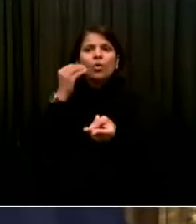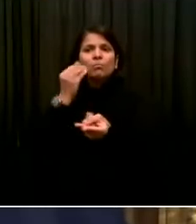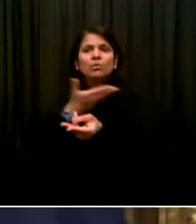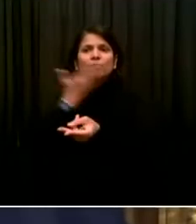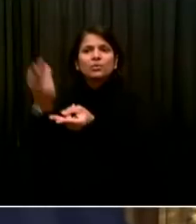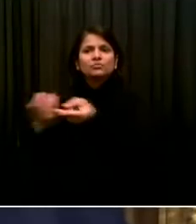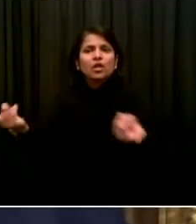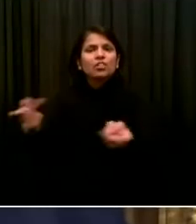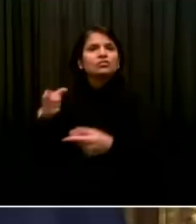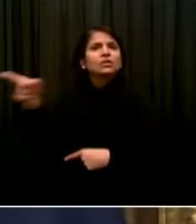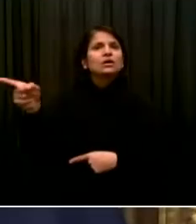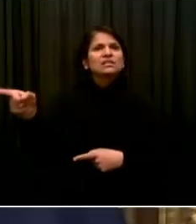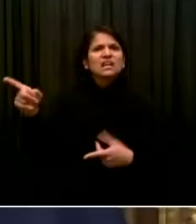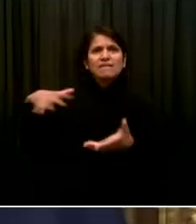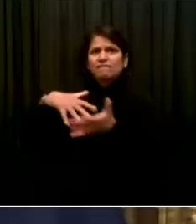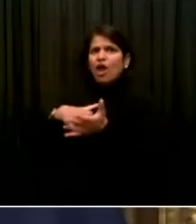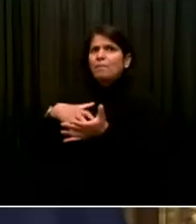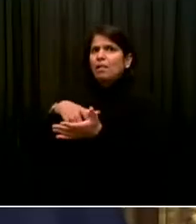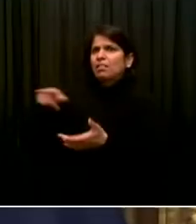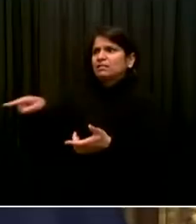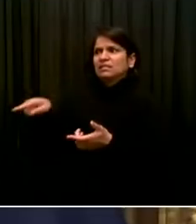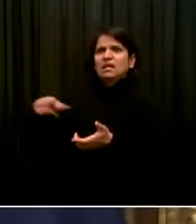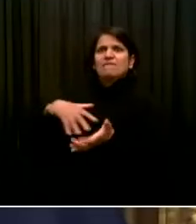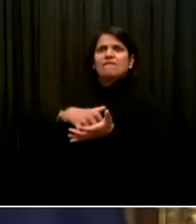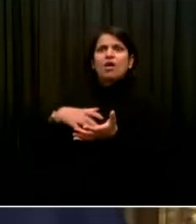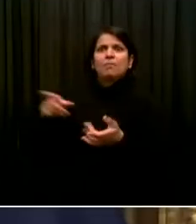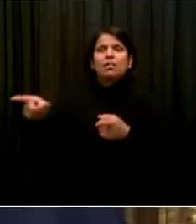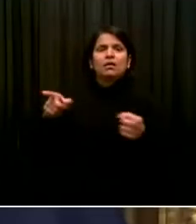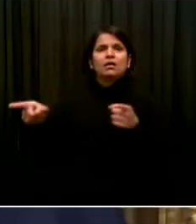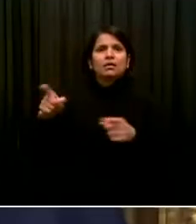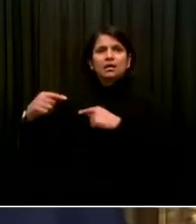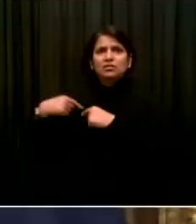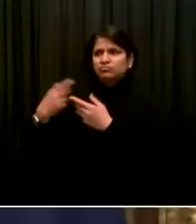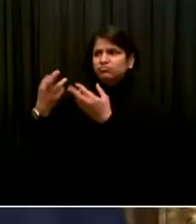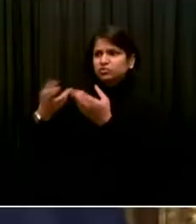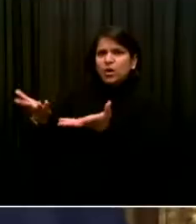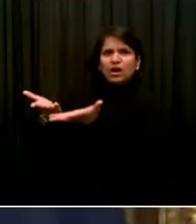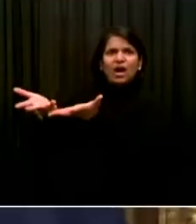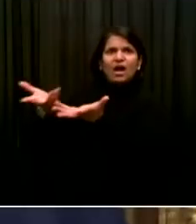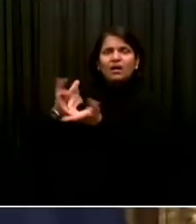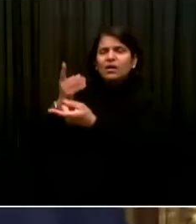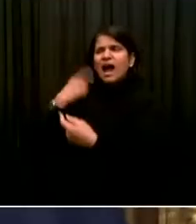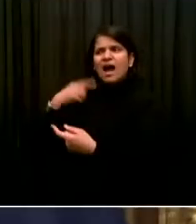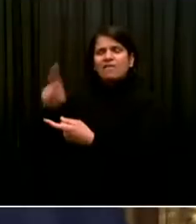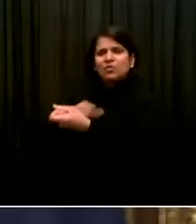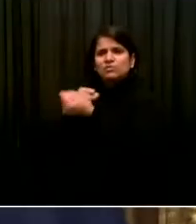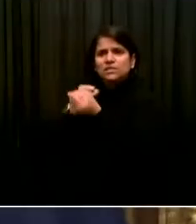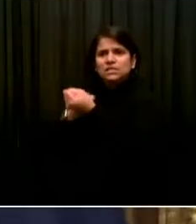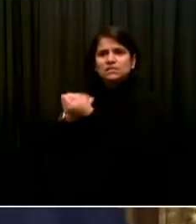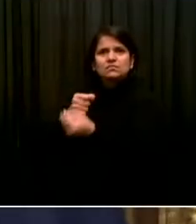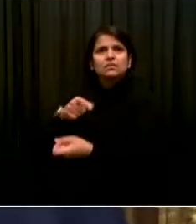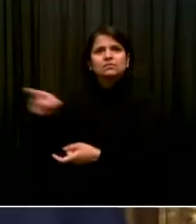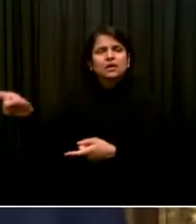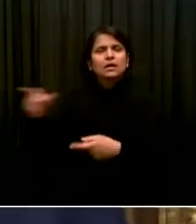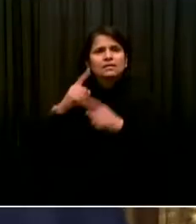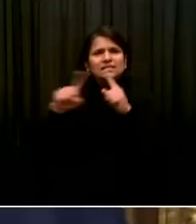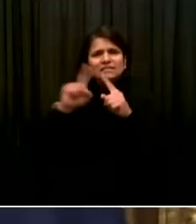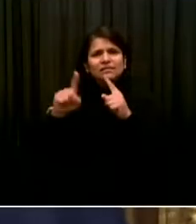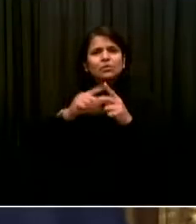INITIATIVE PROVIDE LIFE COACHES FOR THIS VULNERABLE POPULATION THROUGH AGE 2. 6 AND WE ARE GOING TO EXPAND THESE